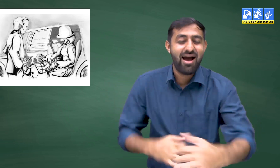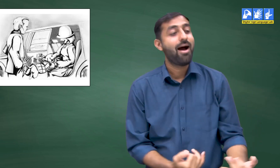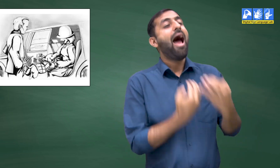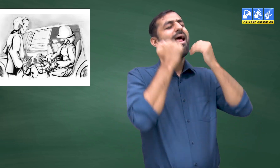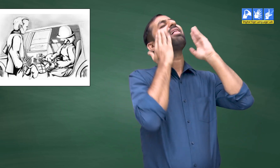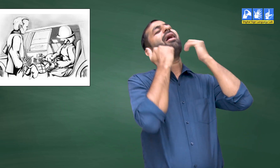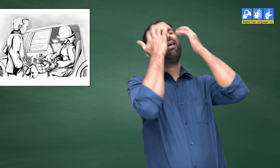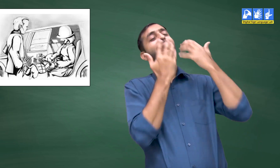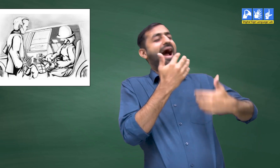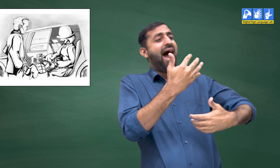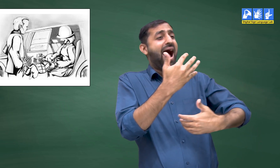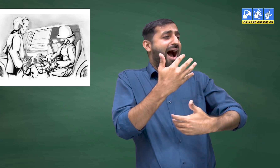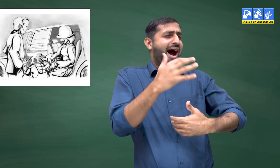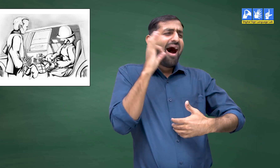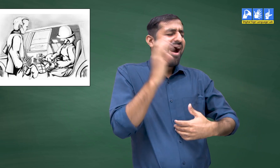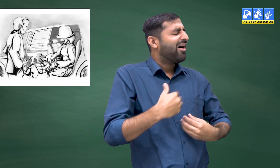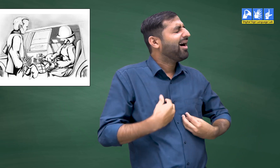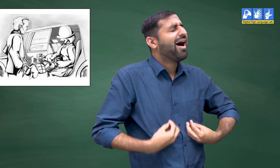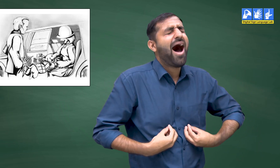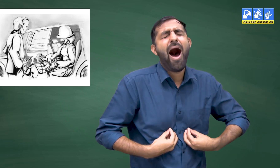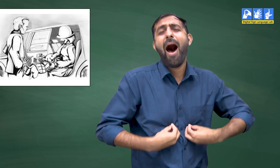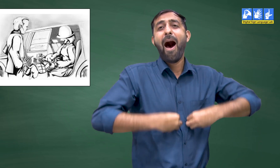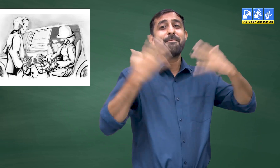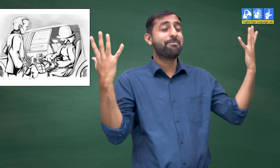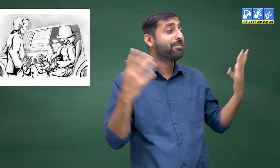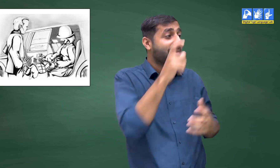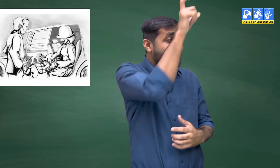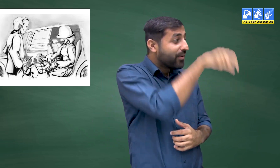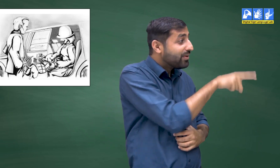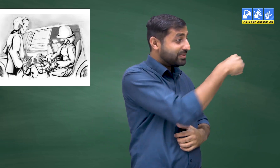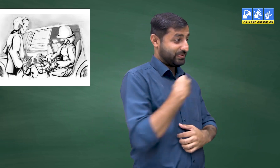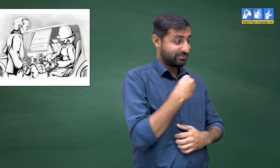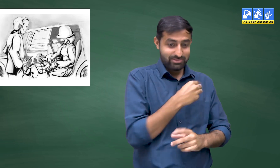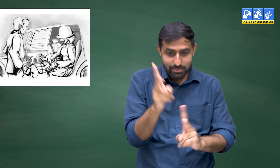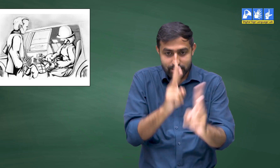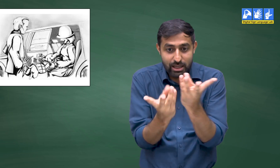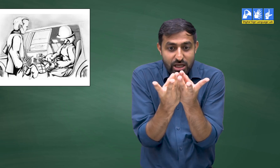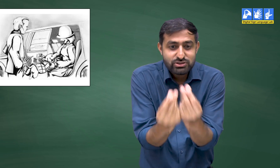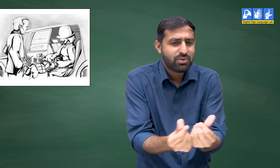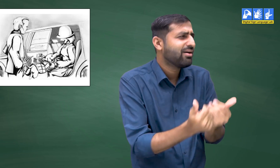he jumped and licked her all over. Mrs. Pumphrey was delighted. She thanked doctor profusely